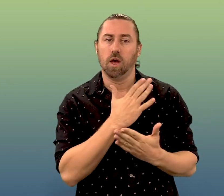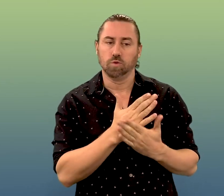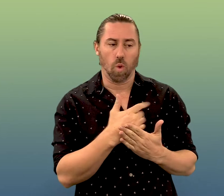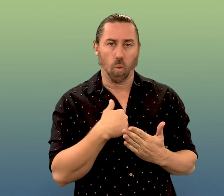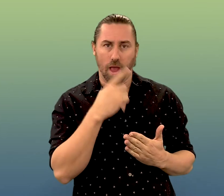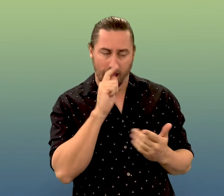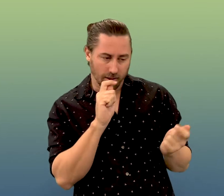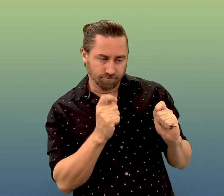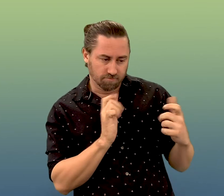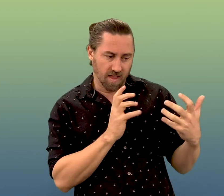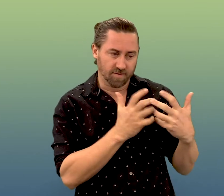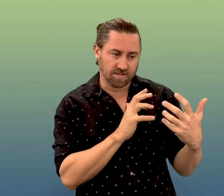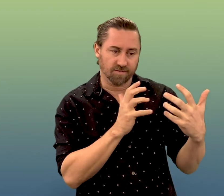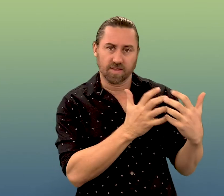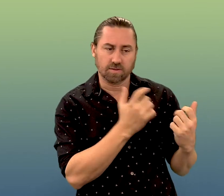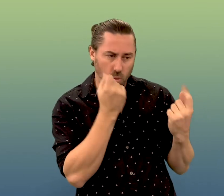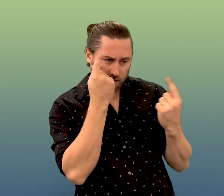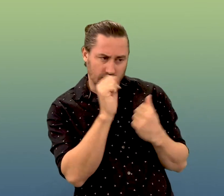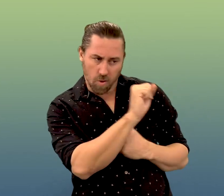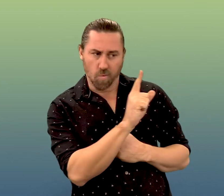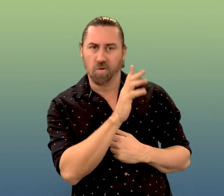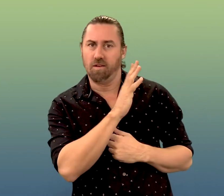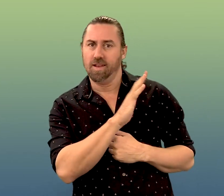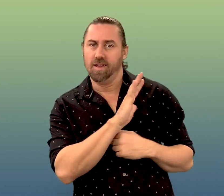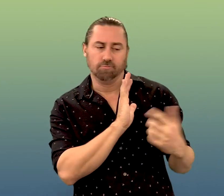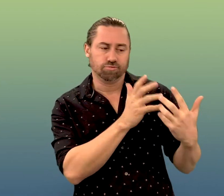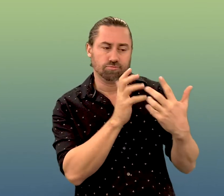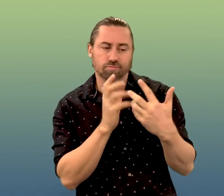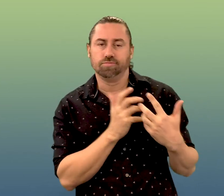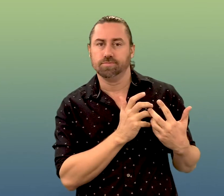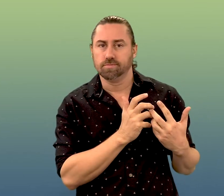supported by an adaptable employer who understands their needs